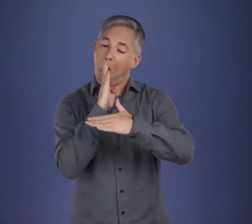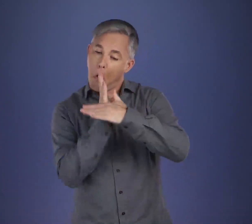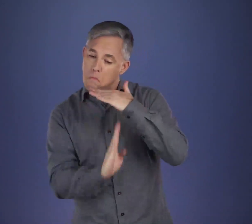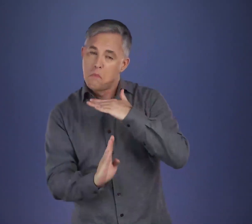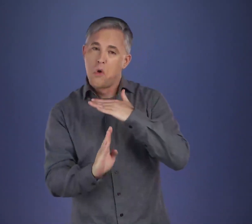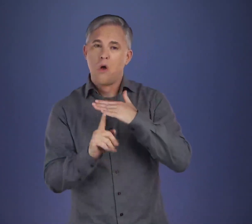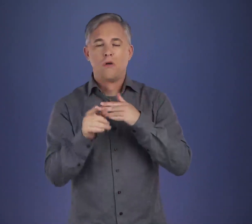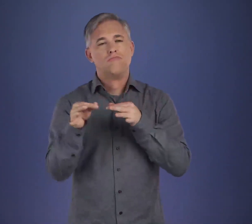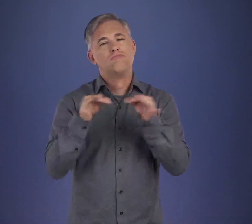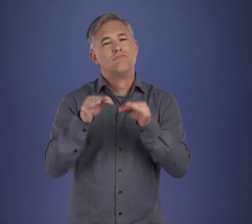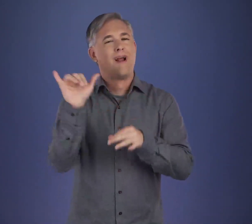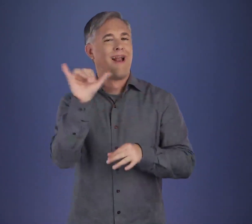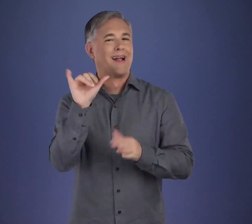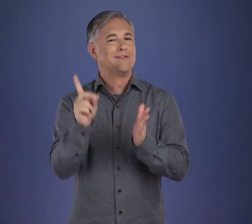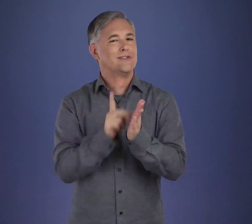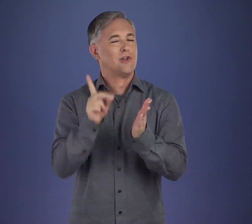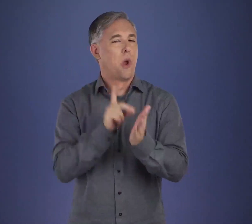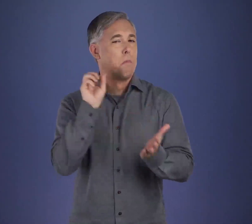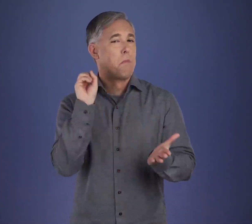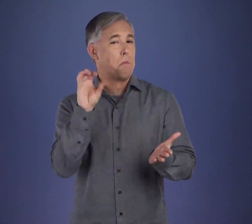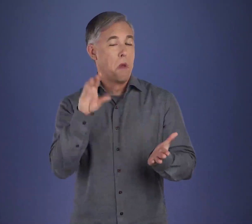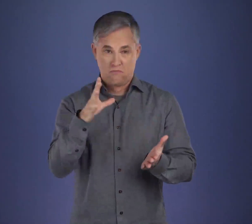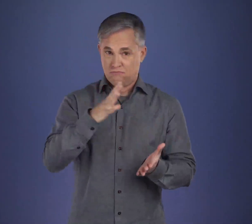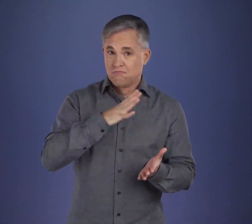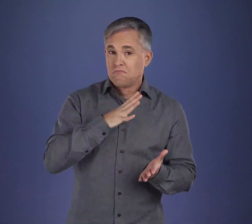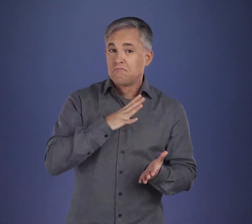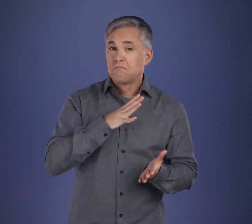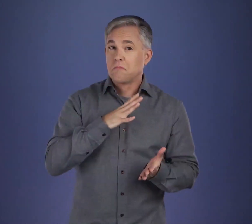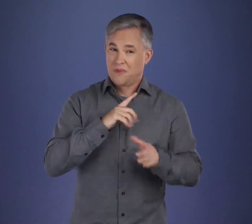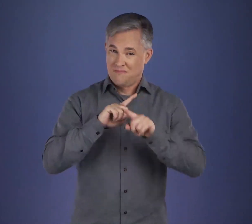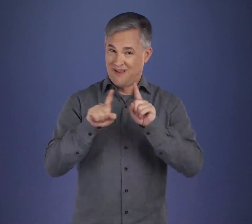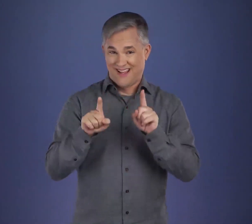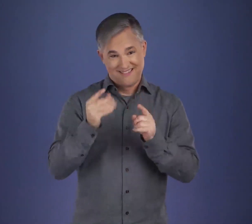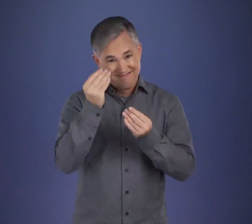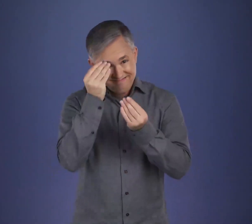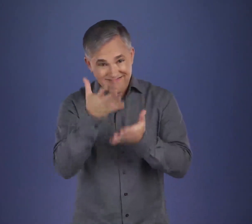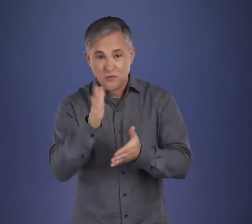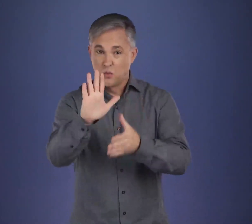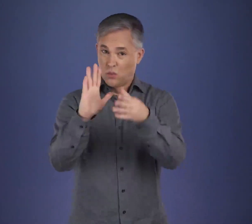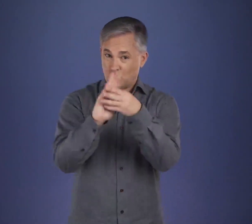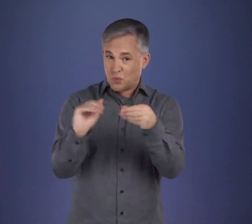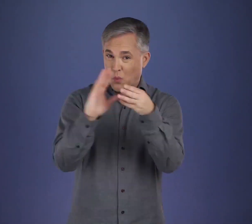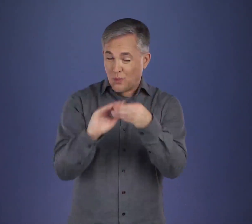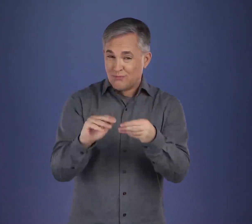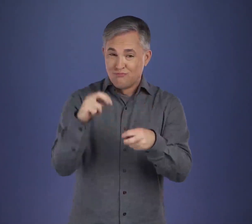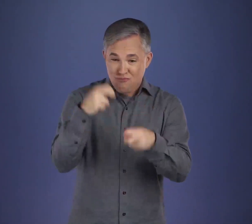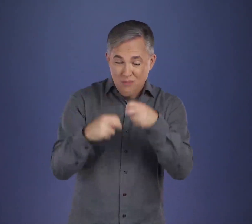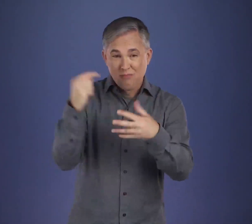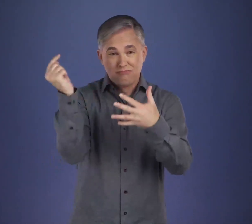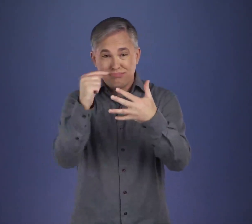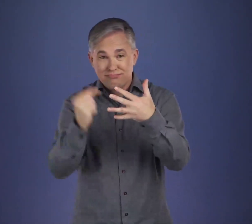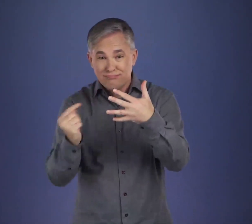I don’t even want to try. I’ll bet, too, that you could give me a letter-perfect definition of humility.